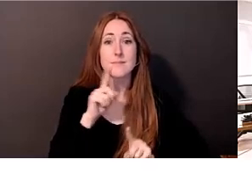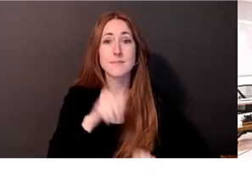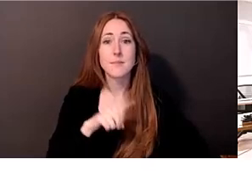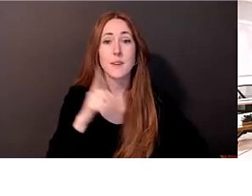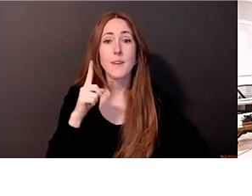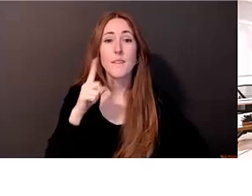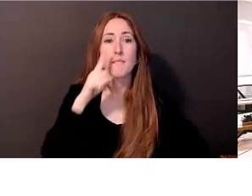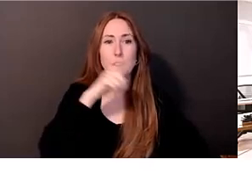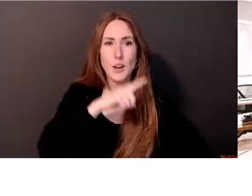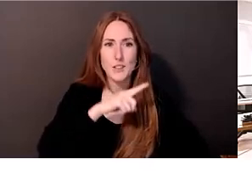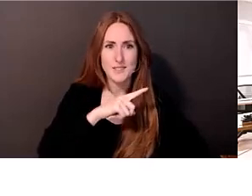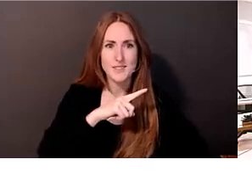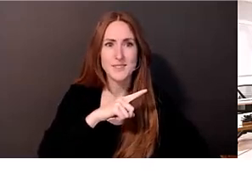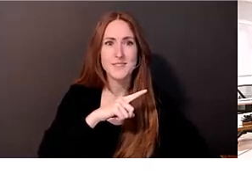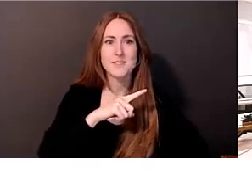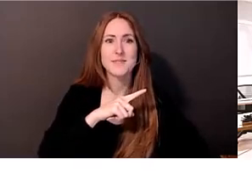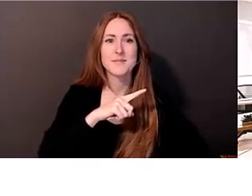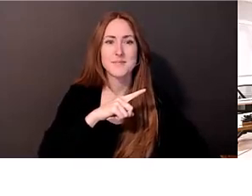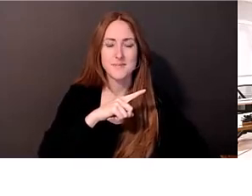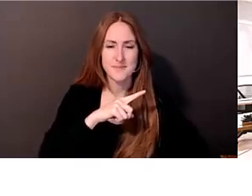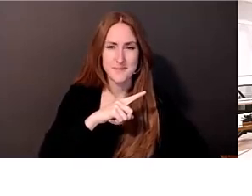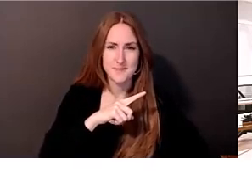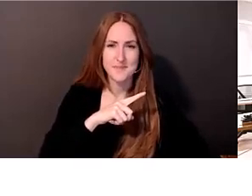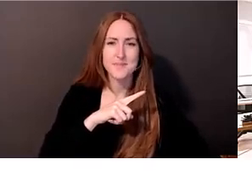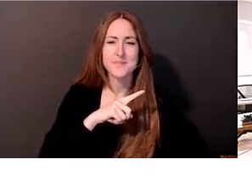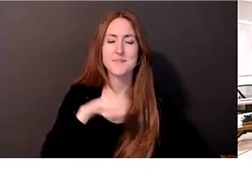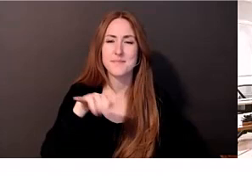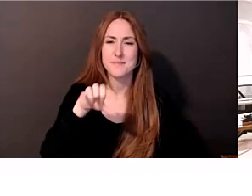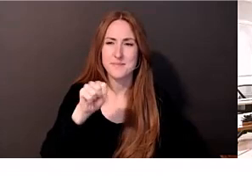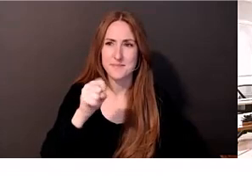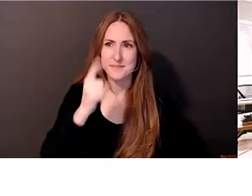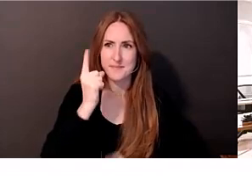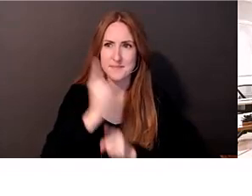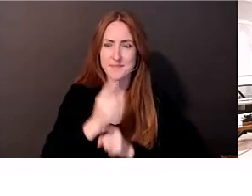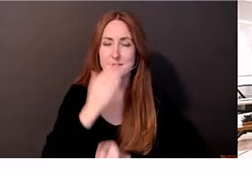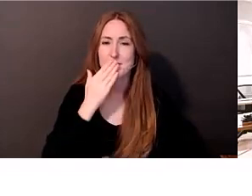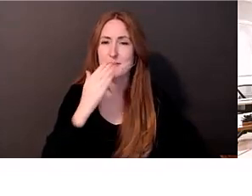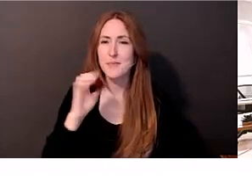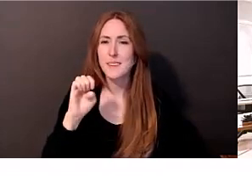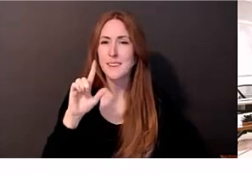I can't say probable for everyone. Yes. Thank you, Elizabeth. You can close it.